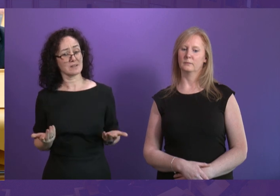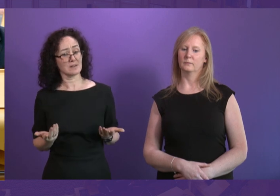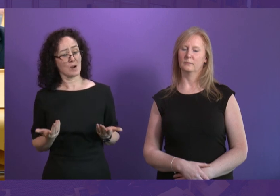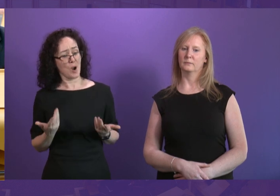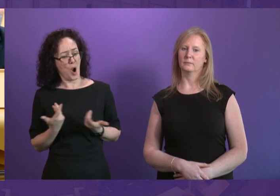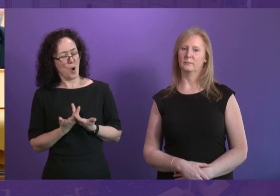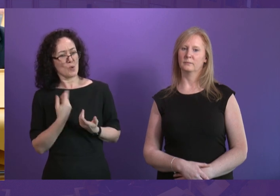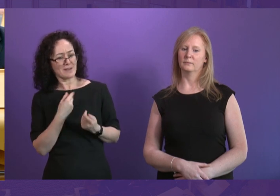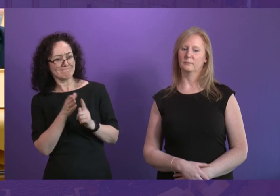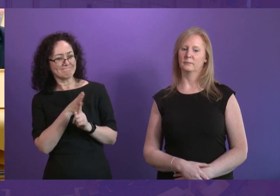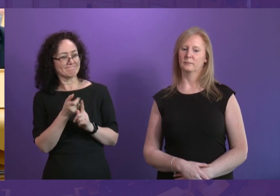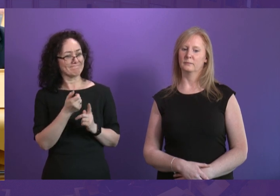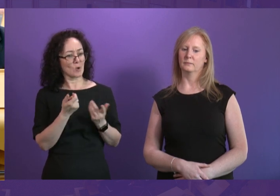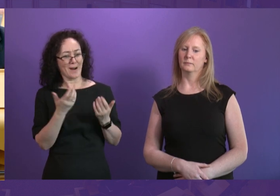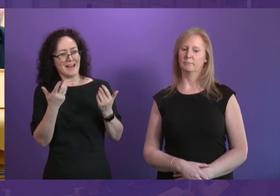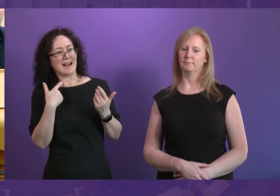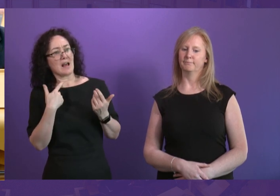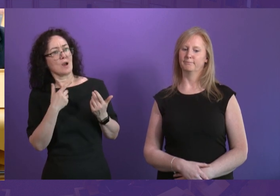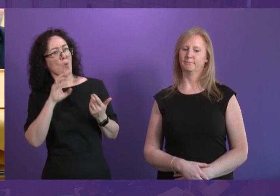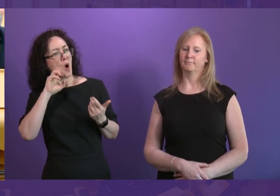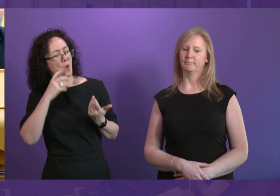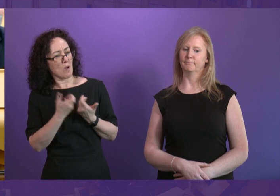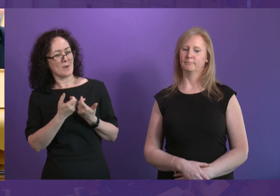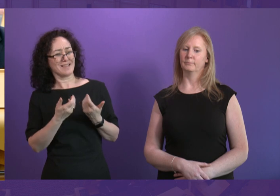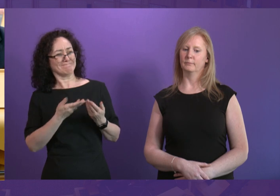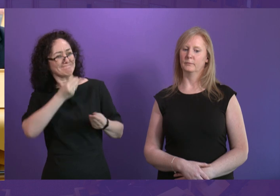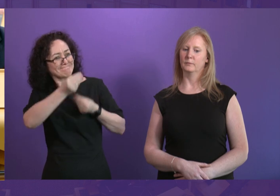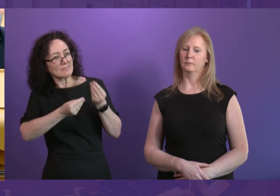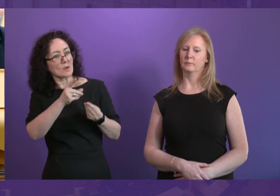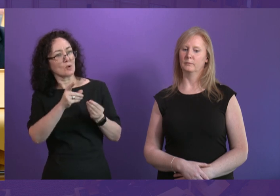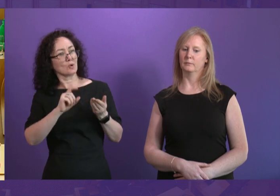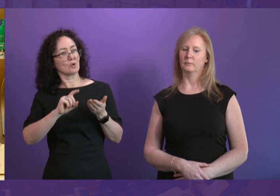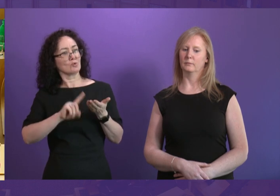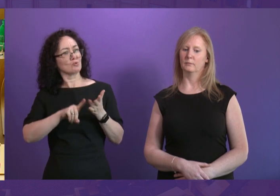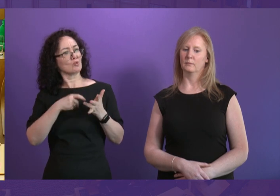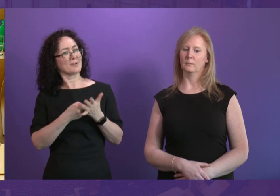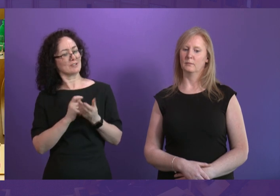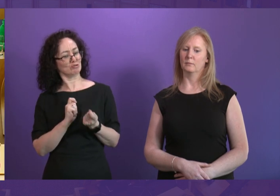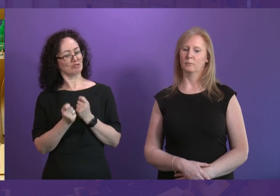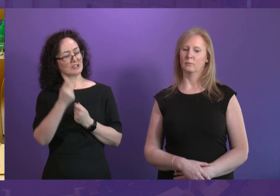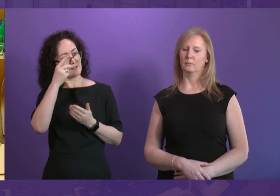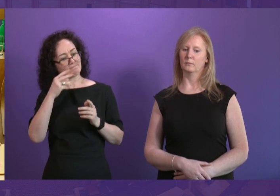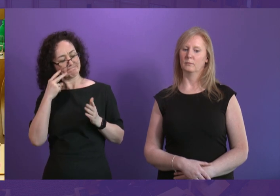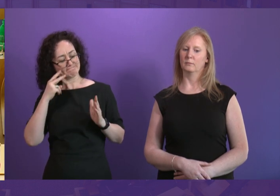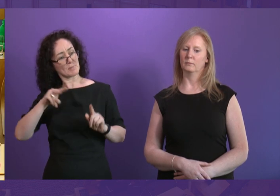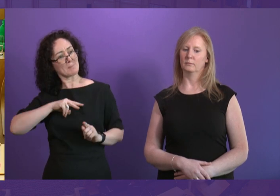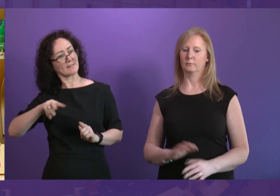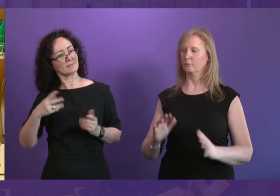It is an appalling comment, if indeed it was made, and I hope that Michelle Ballantyne will retract it at the earliest opportunity.